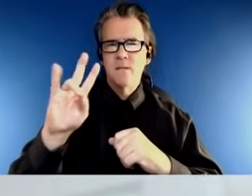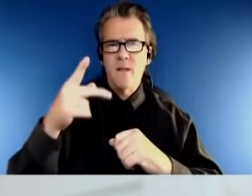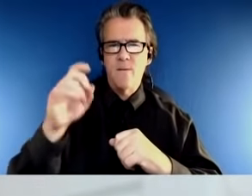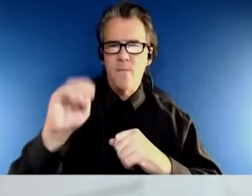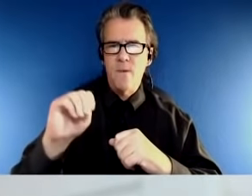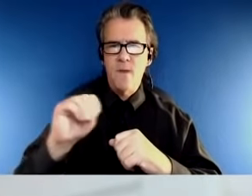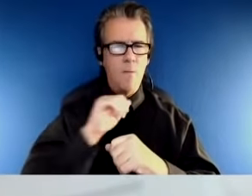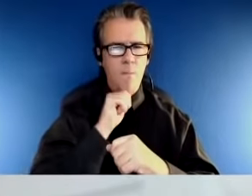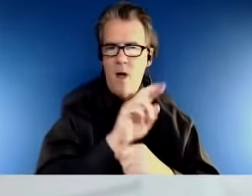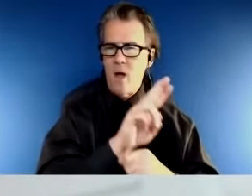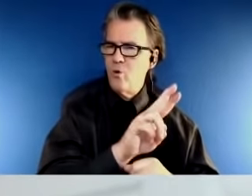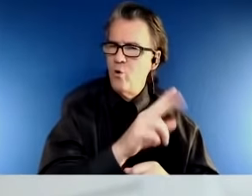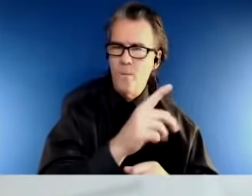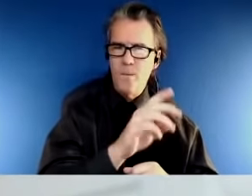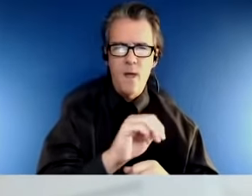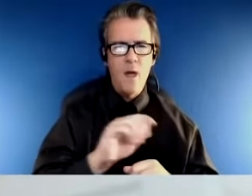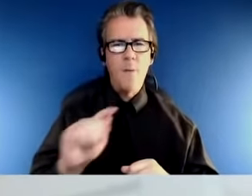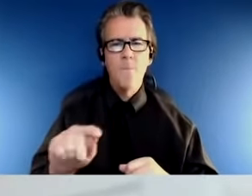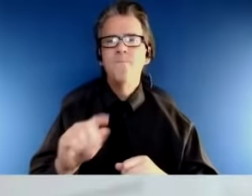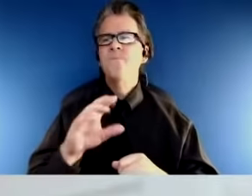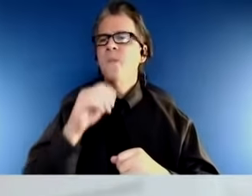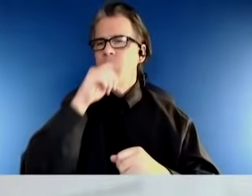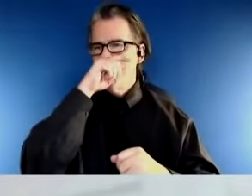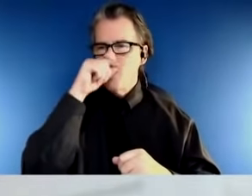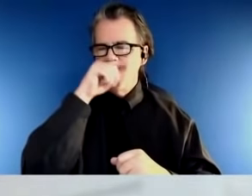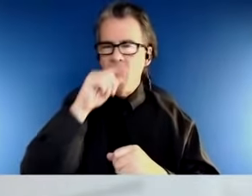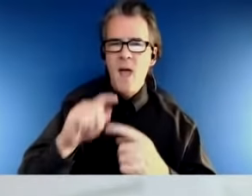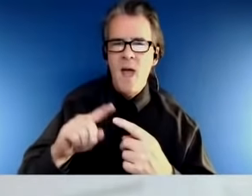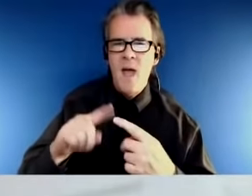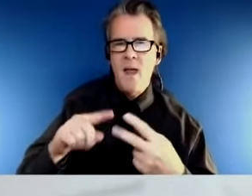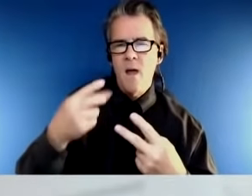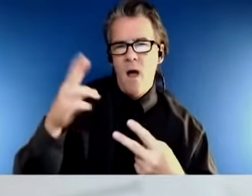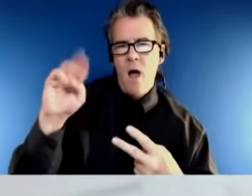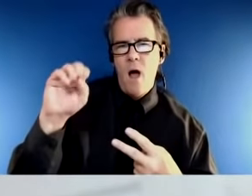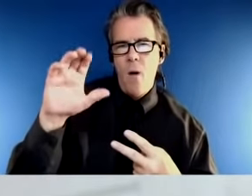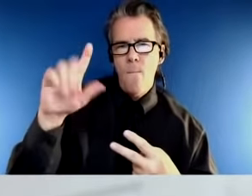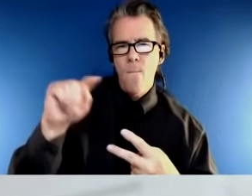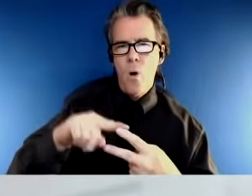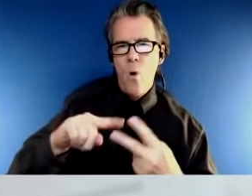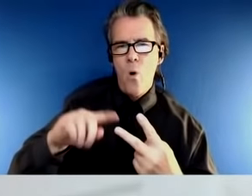for the duration of the event. So again, if that duration is extended,